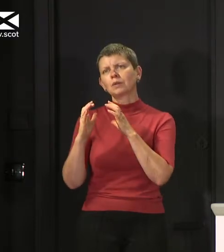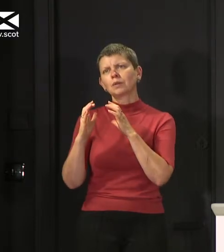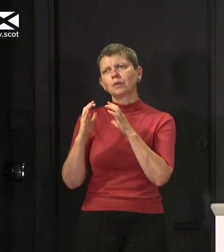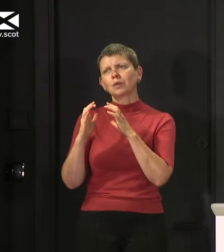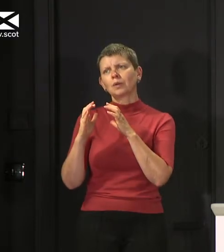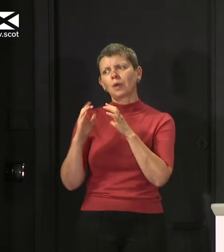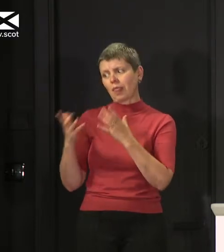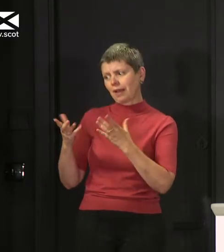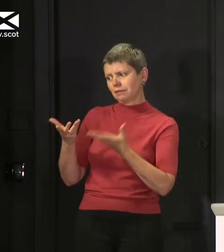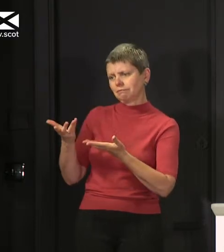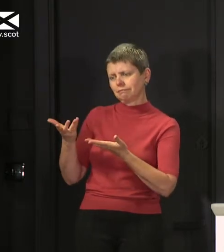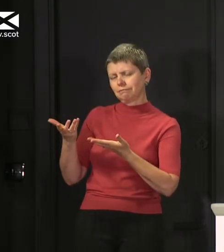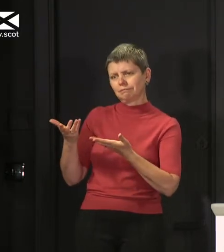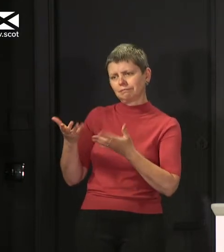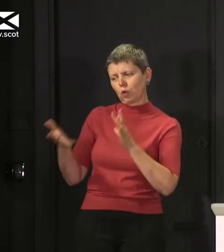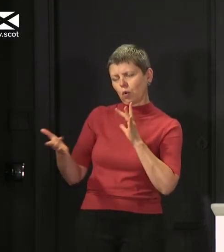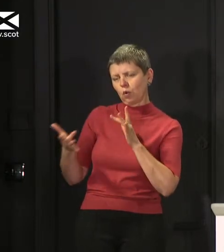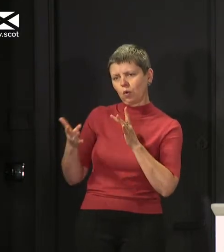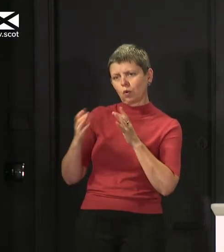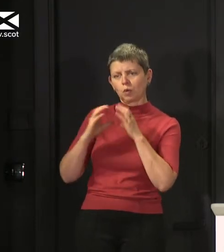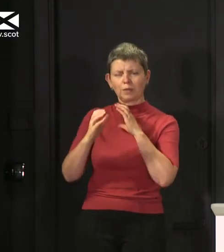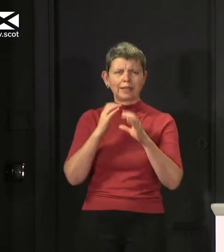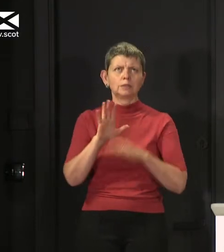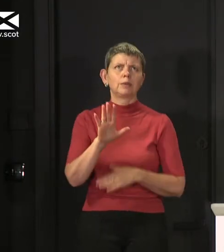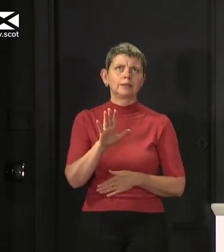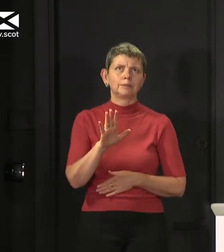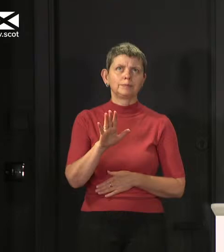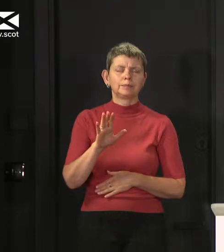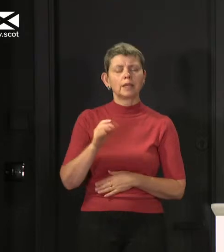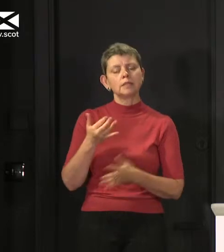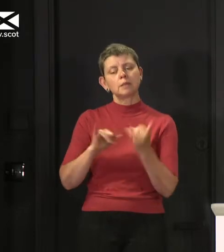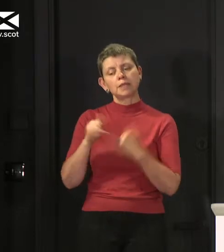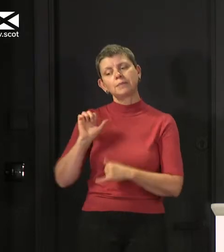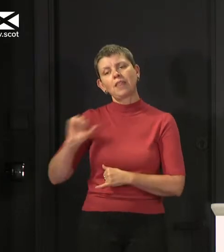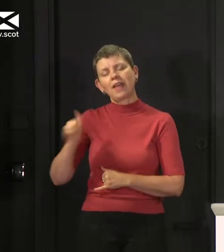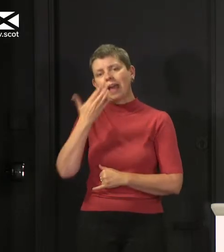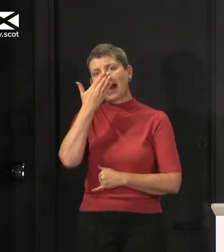character it in this way, often the UK Government's attitude to four nations discussions appears